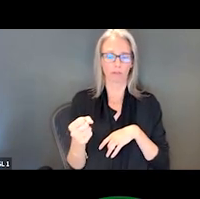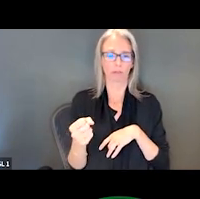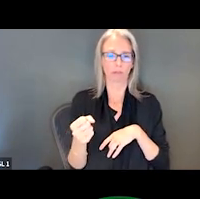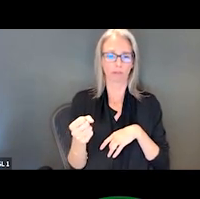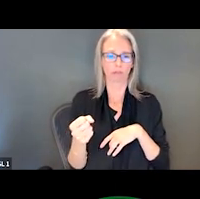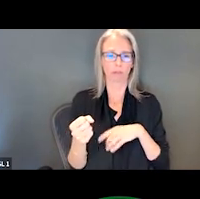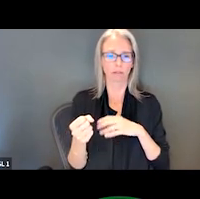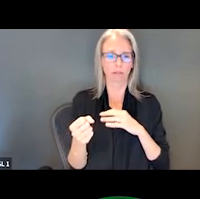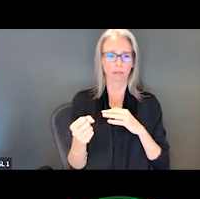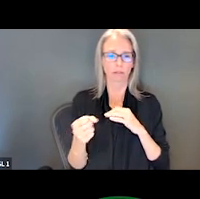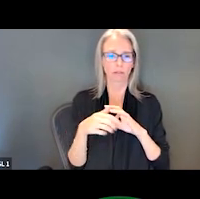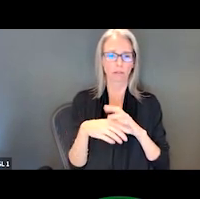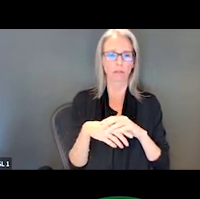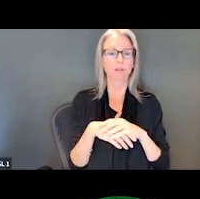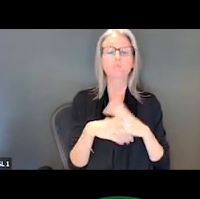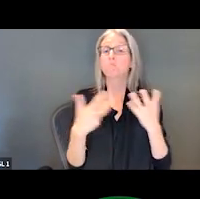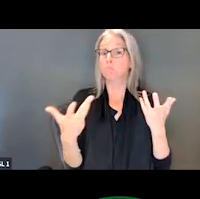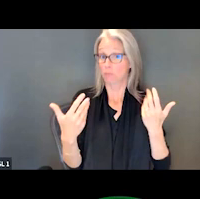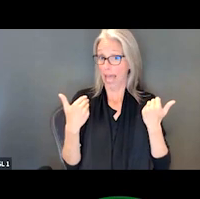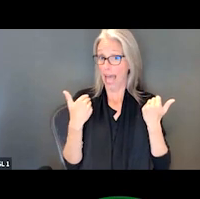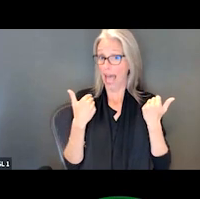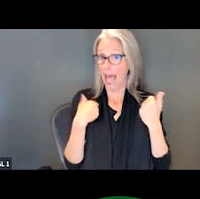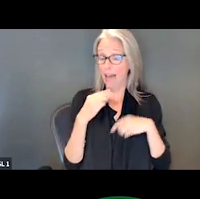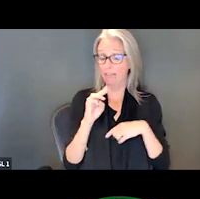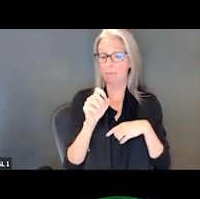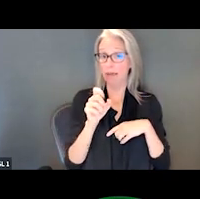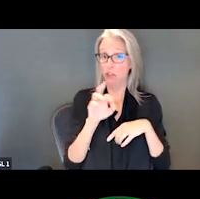Yeah, that was very, very well said. Yes, Kristen, would you like to add that?